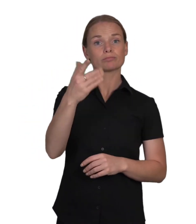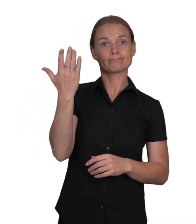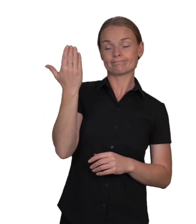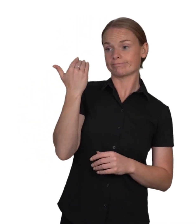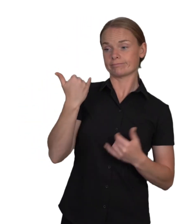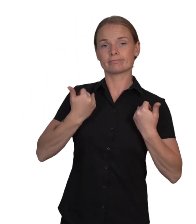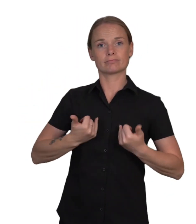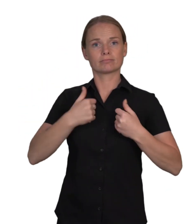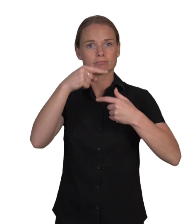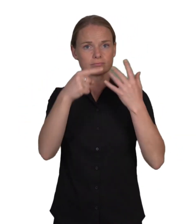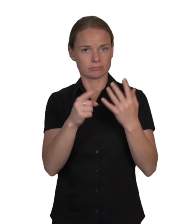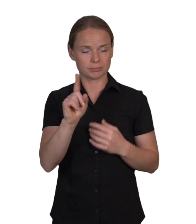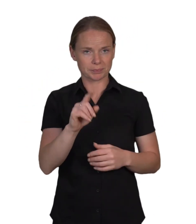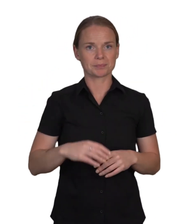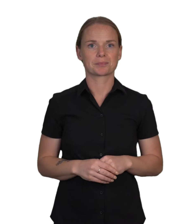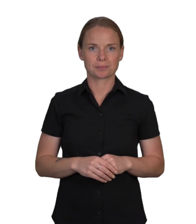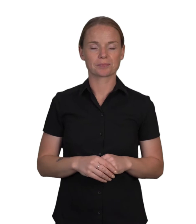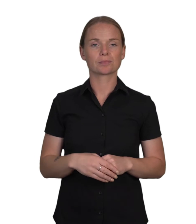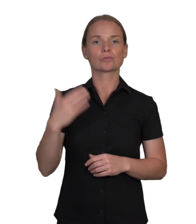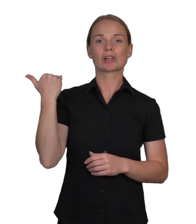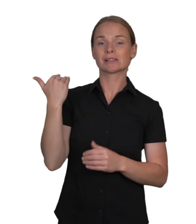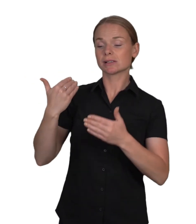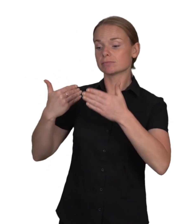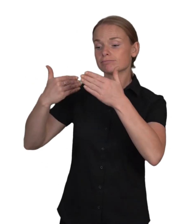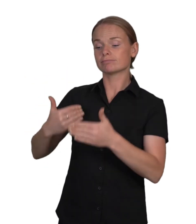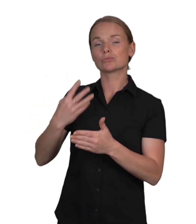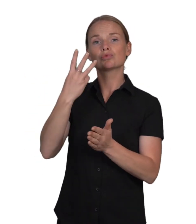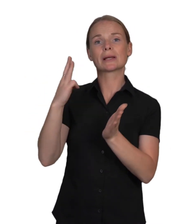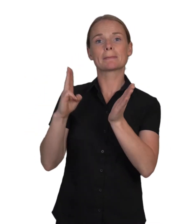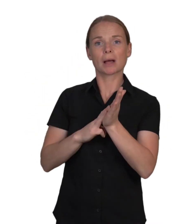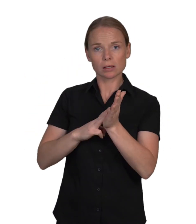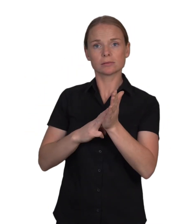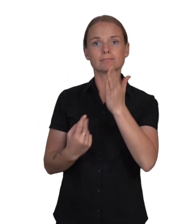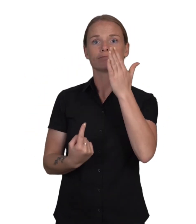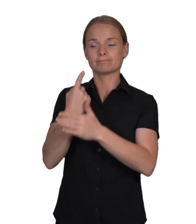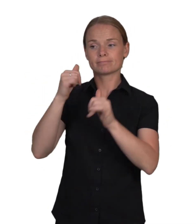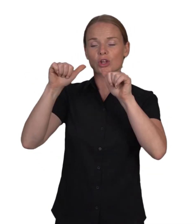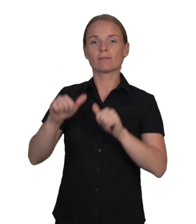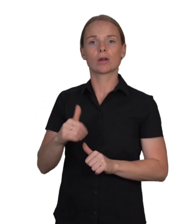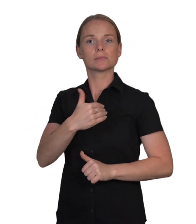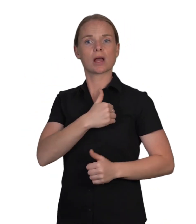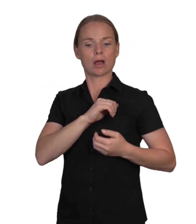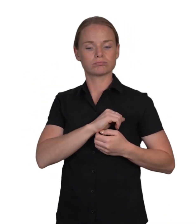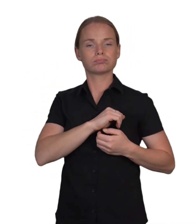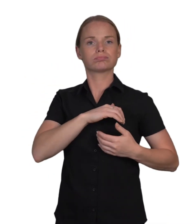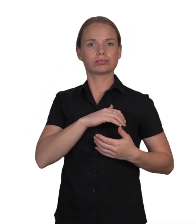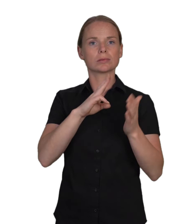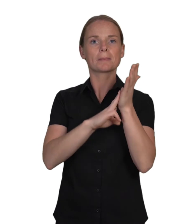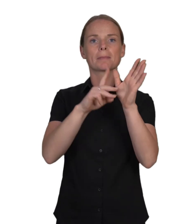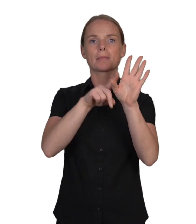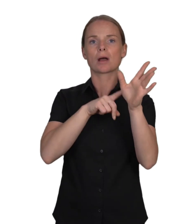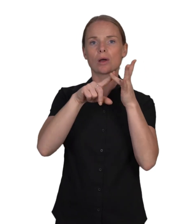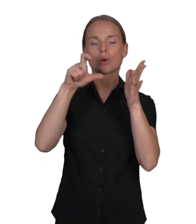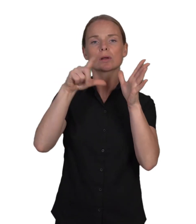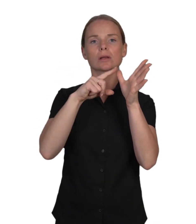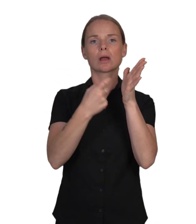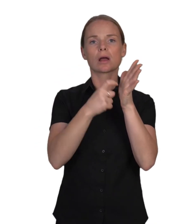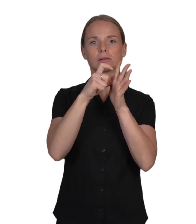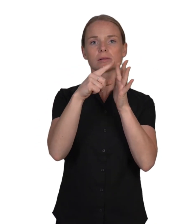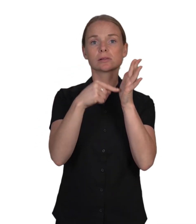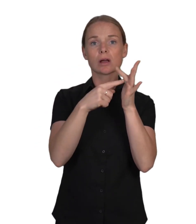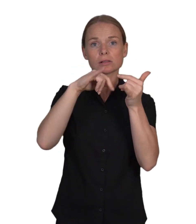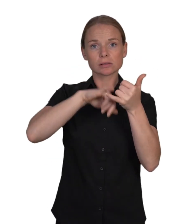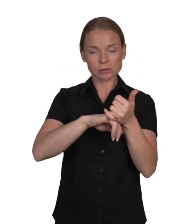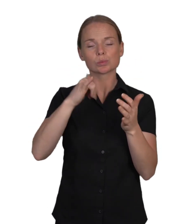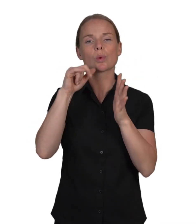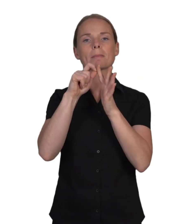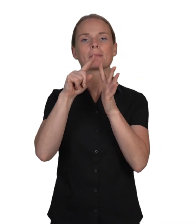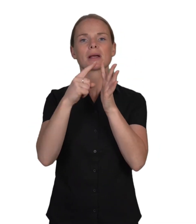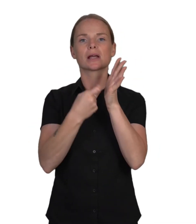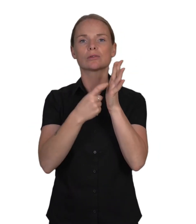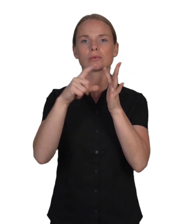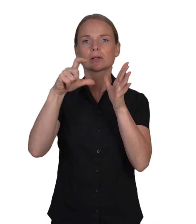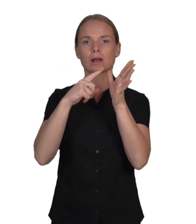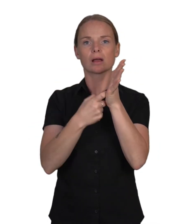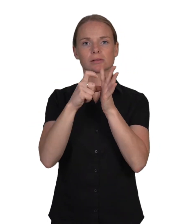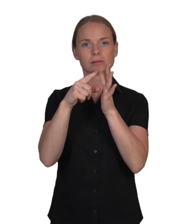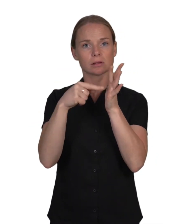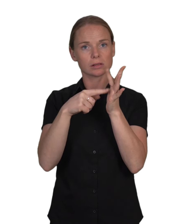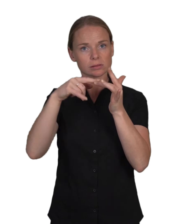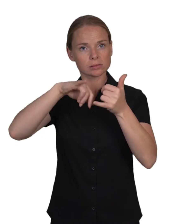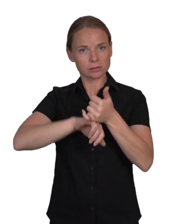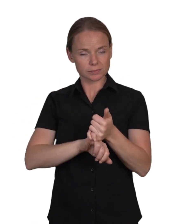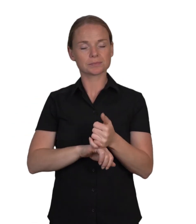Recent (i.e. within the past 3 months) myocarditis or pericarditis